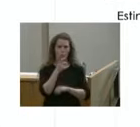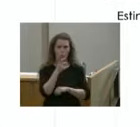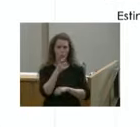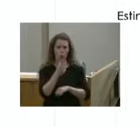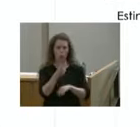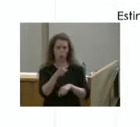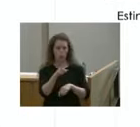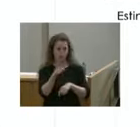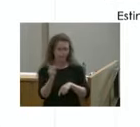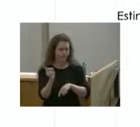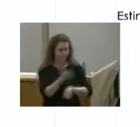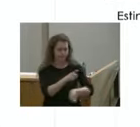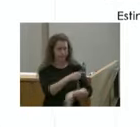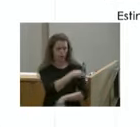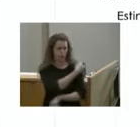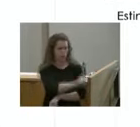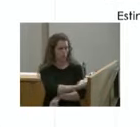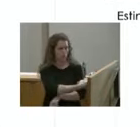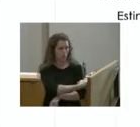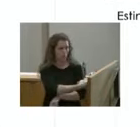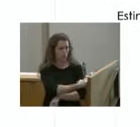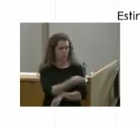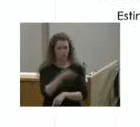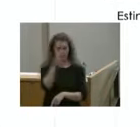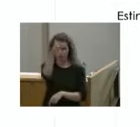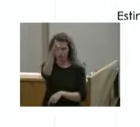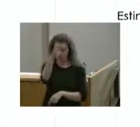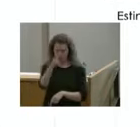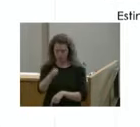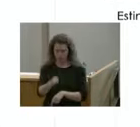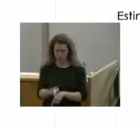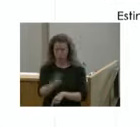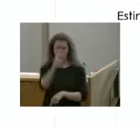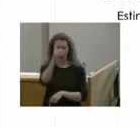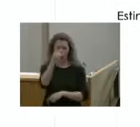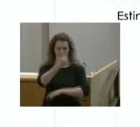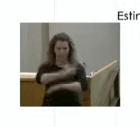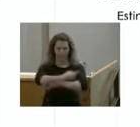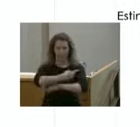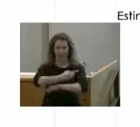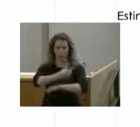one point-in-time. This is how many people are sitting in a bed. So, when we